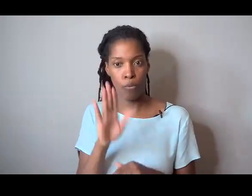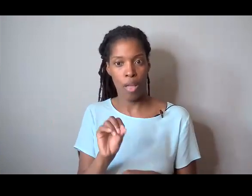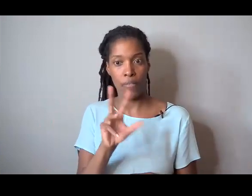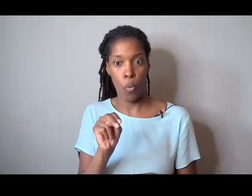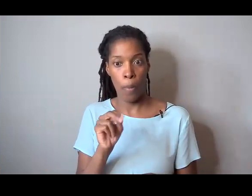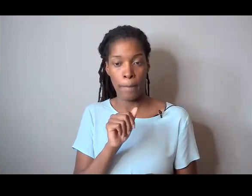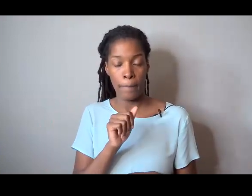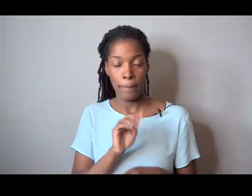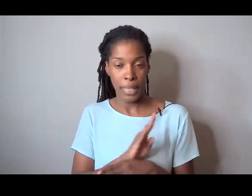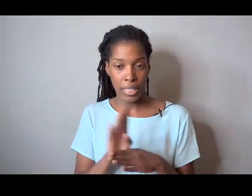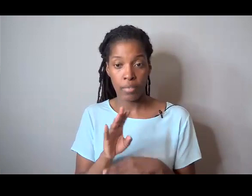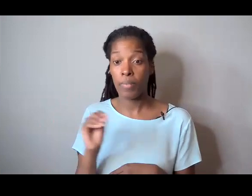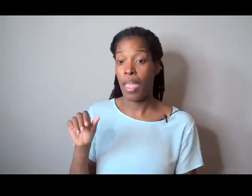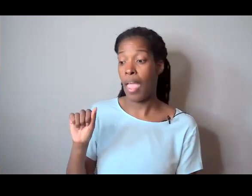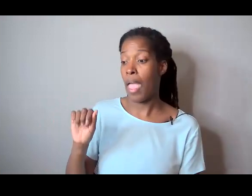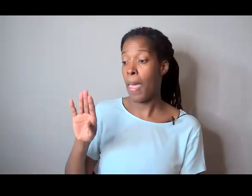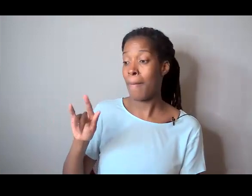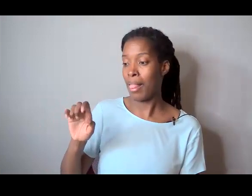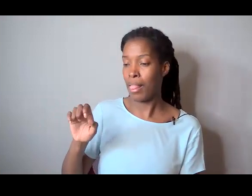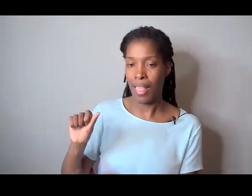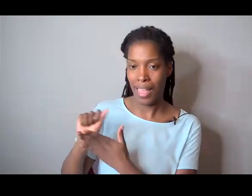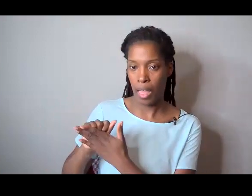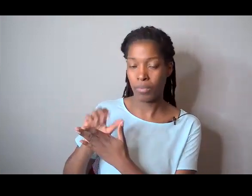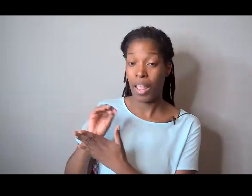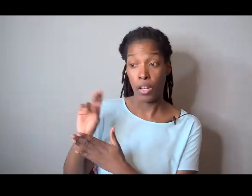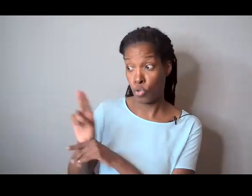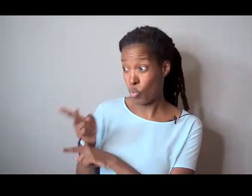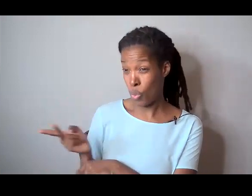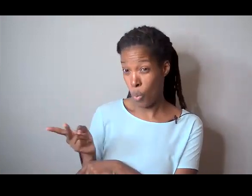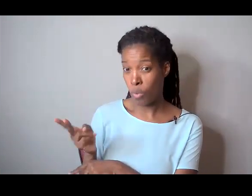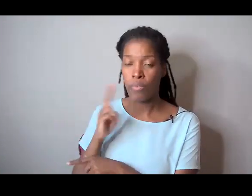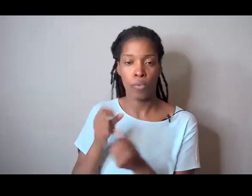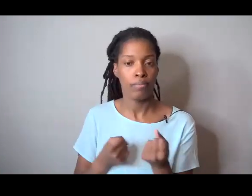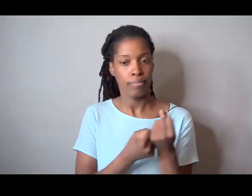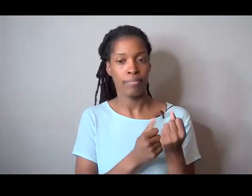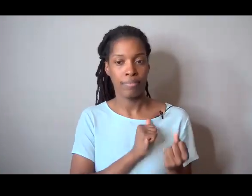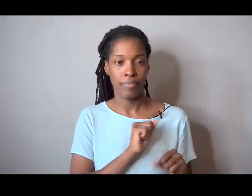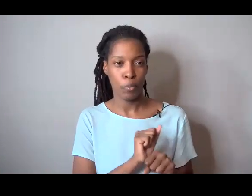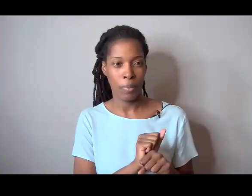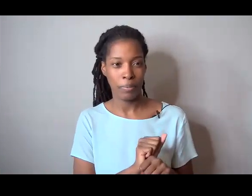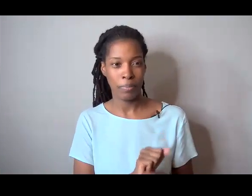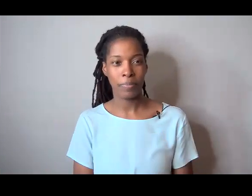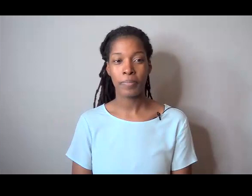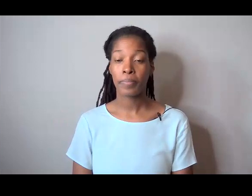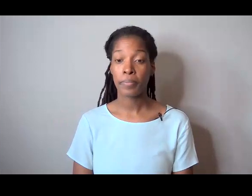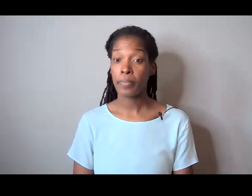and how those can be used for self-employment. The fifth webinar we did is we really got into the